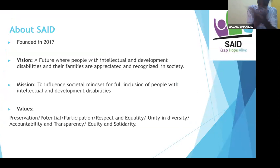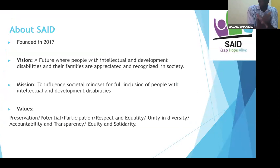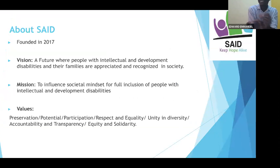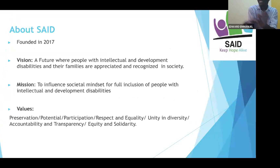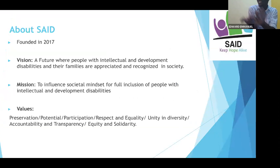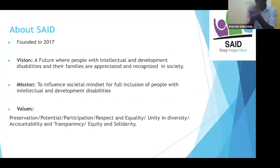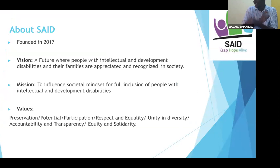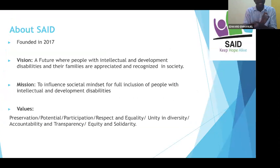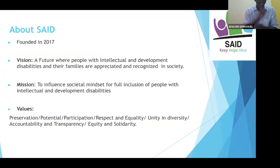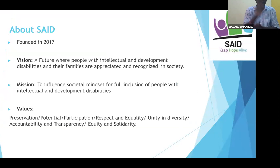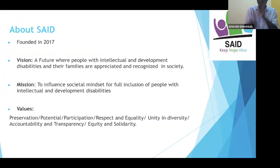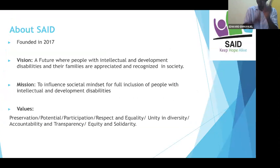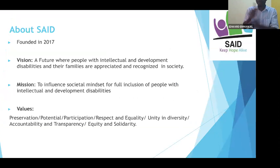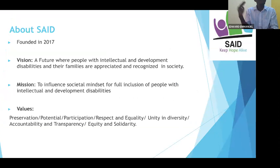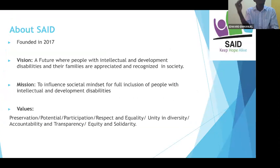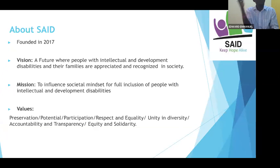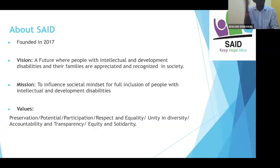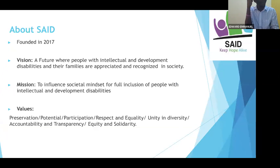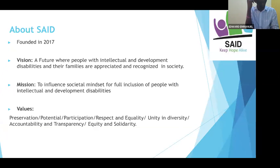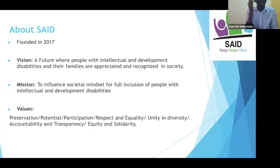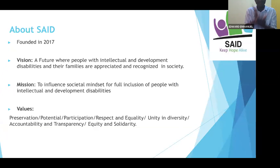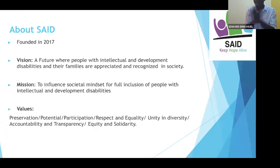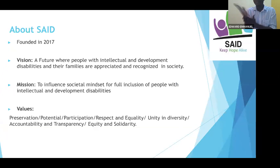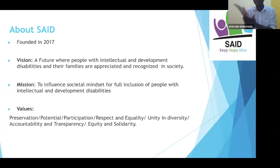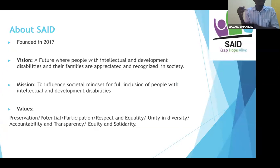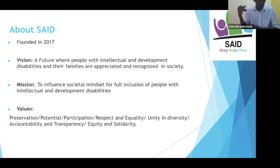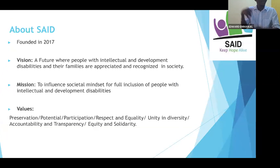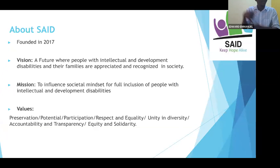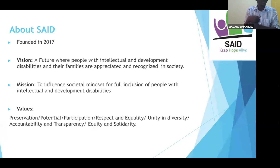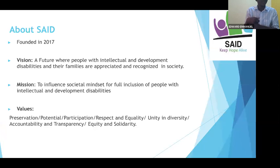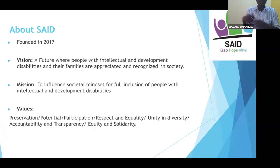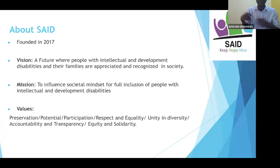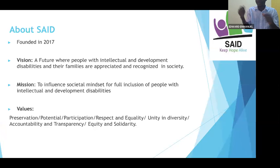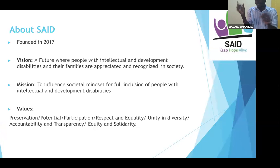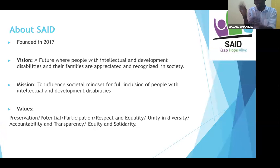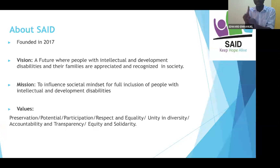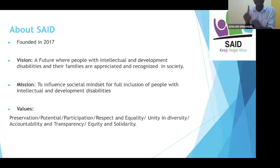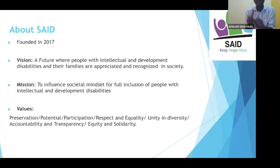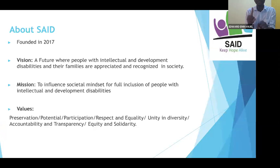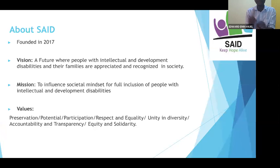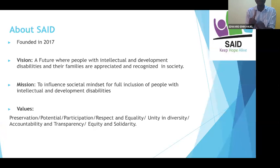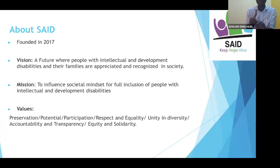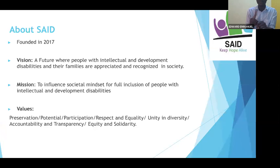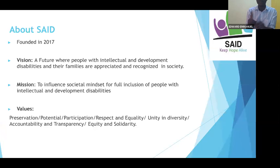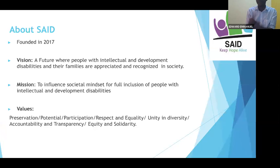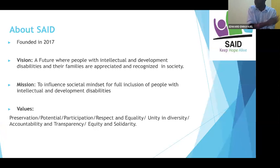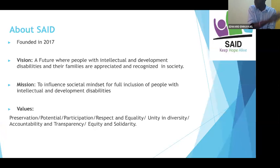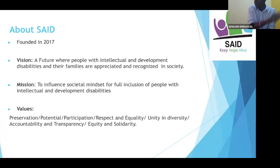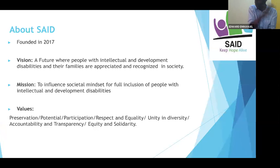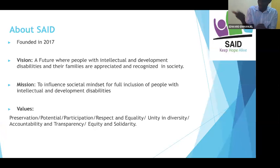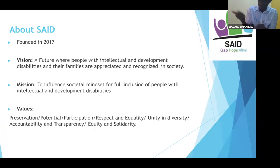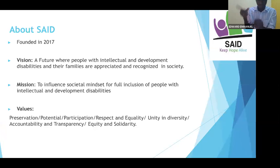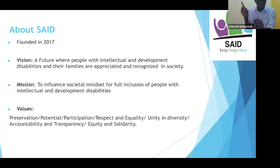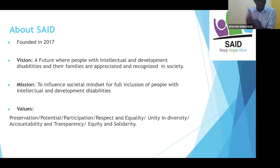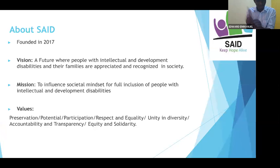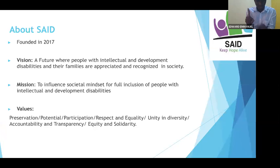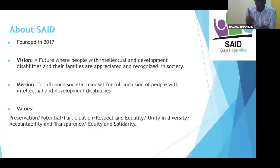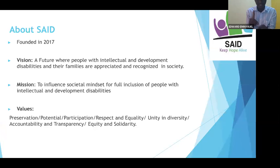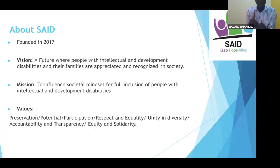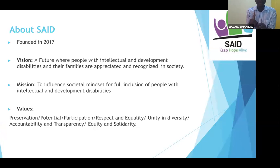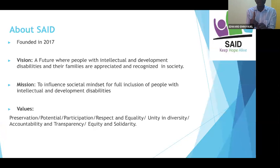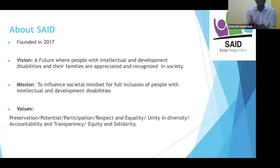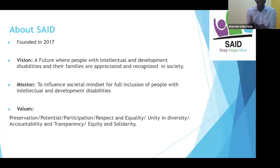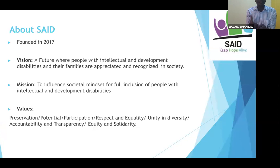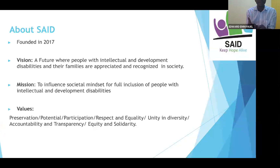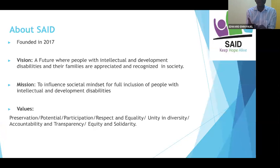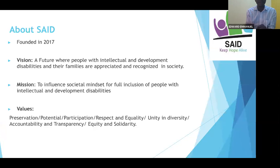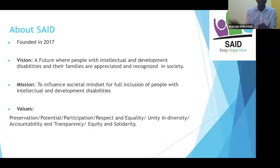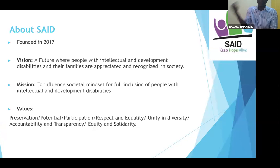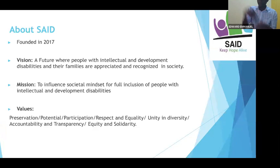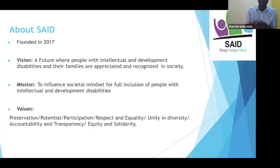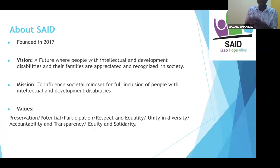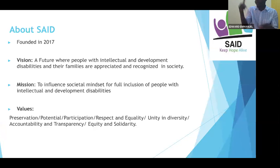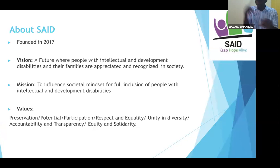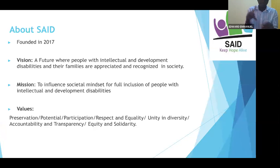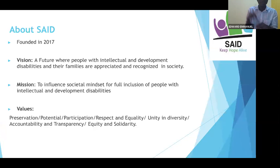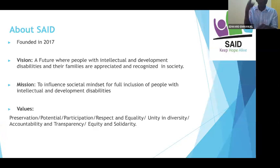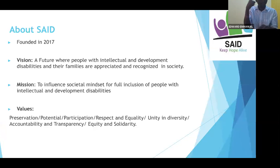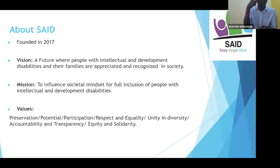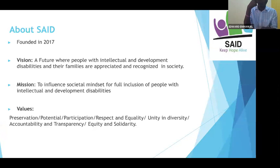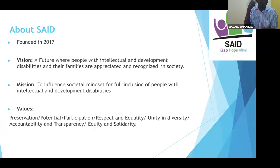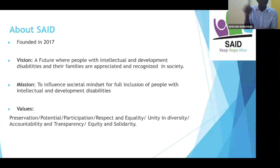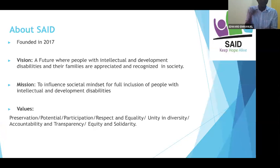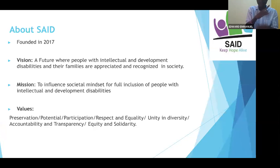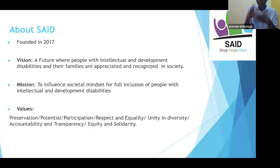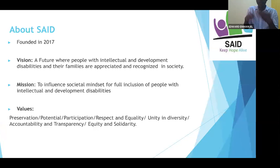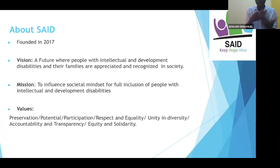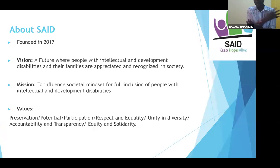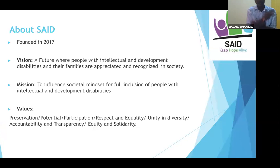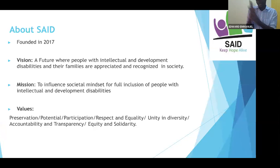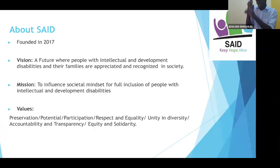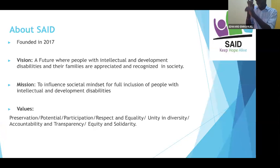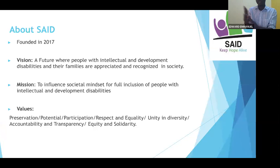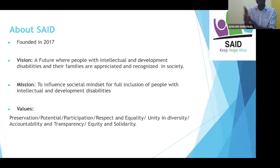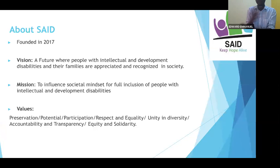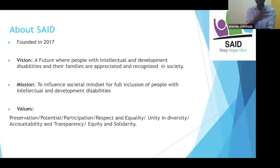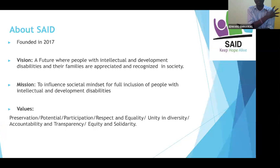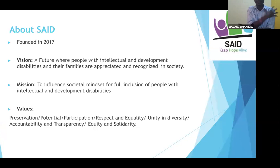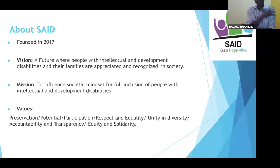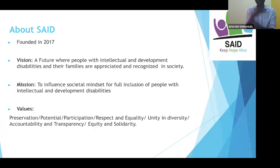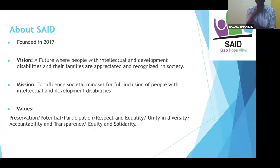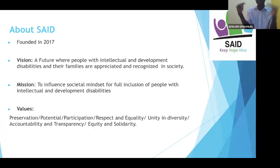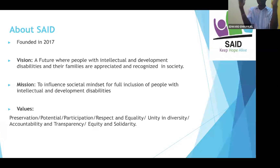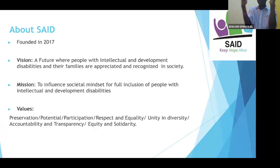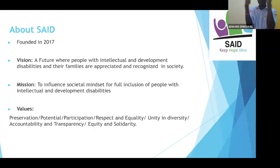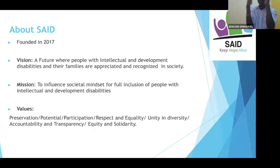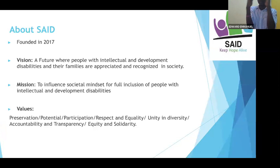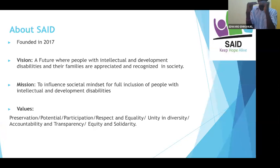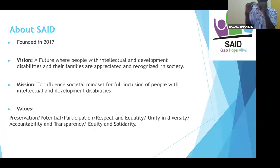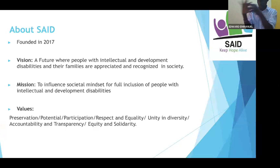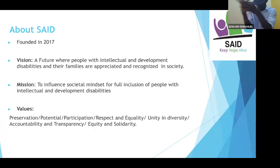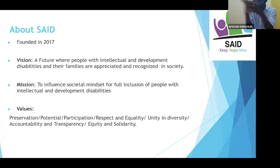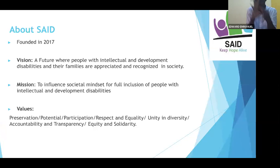L. I'm we promote a lot of independent reading, because at the same time people with disabilities will need to be have the belief that they can be able to do something so promoting independent living is really key for us, and then embedded with the nutrition and wash practices because this